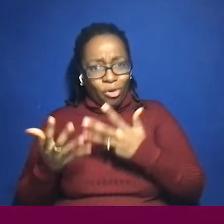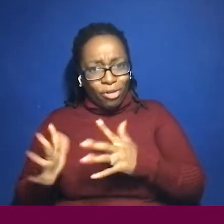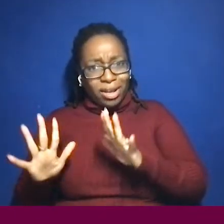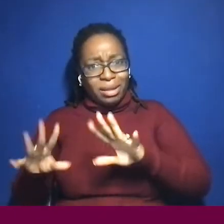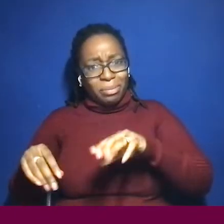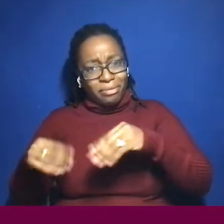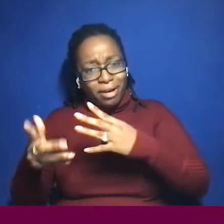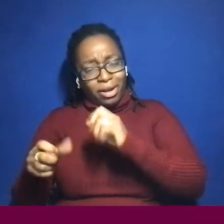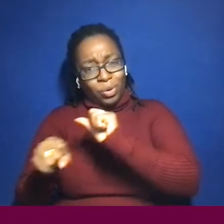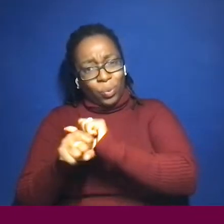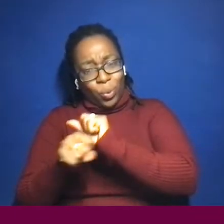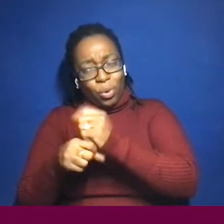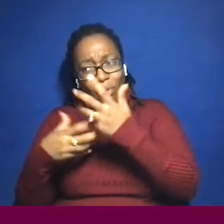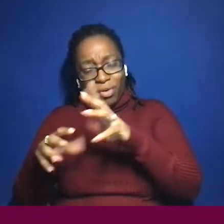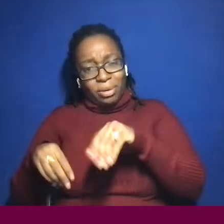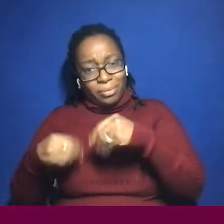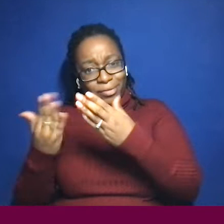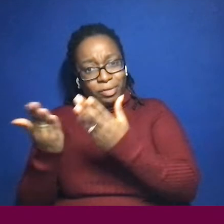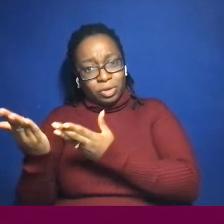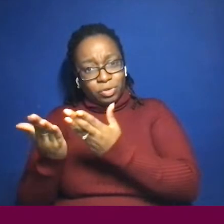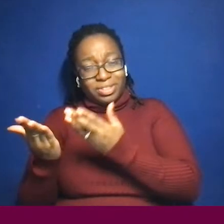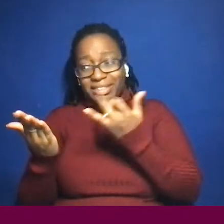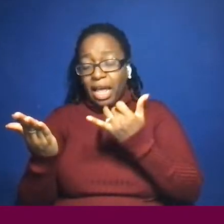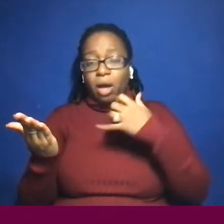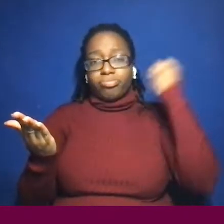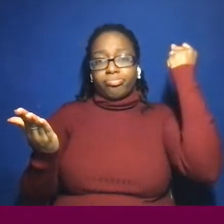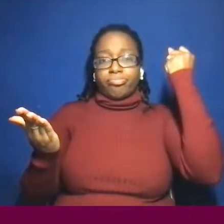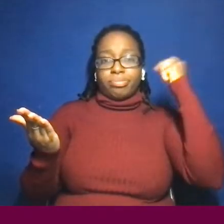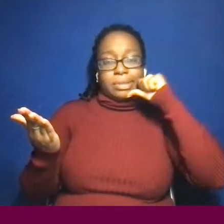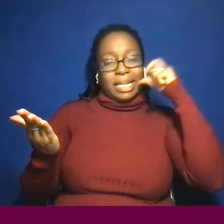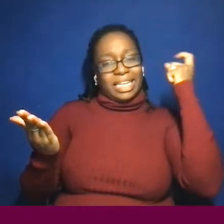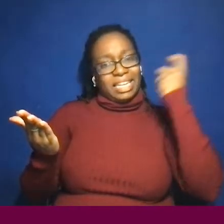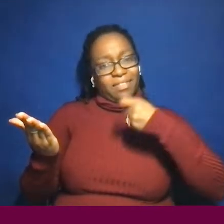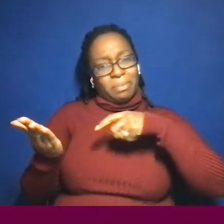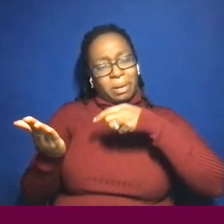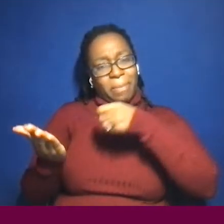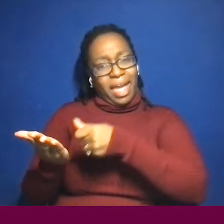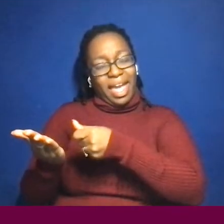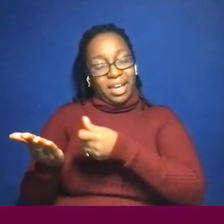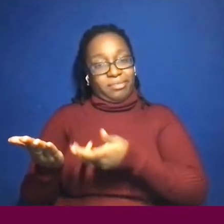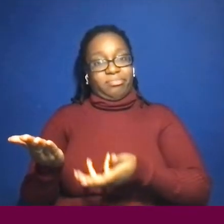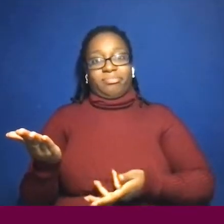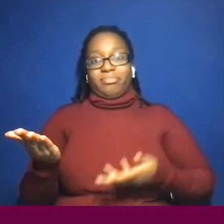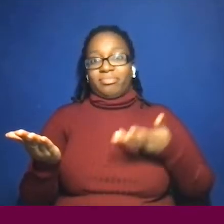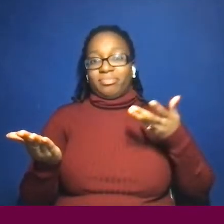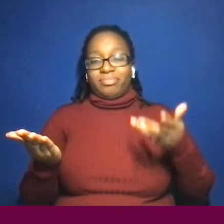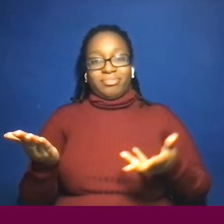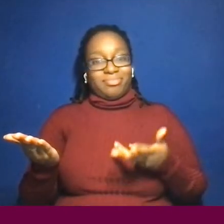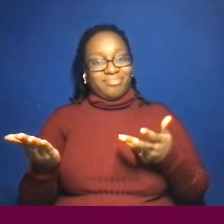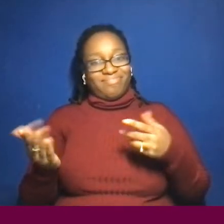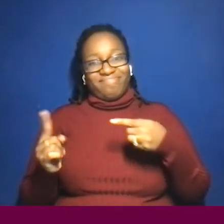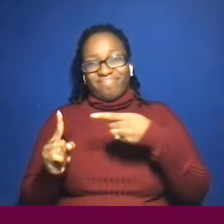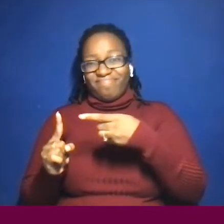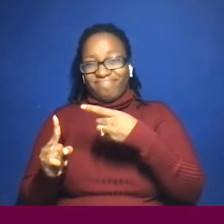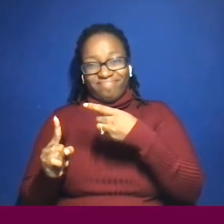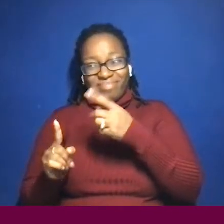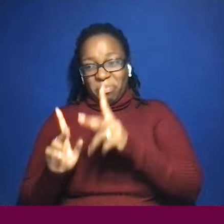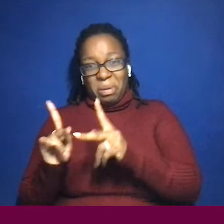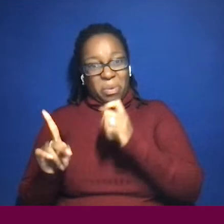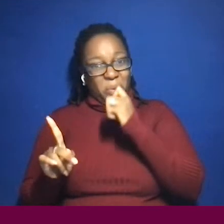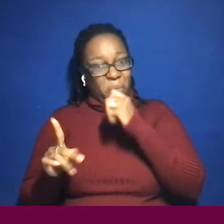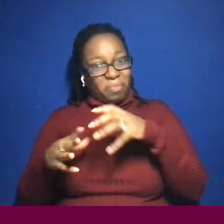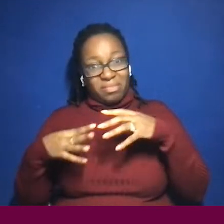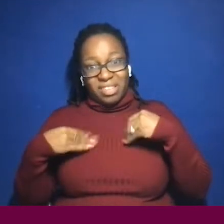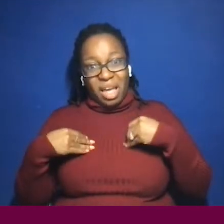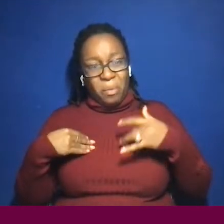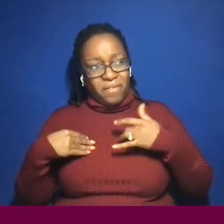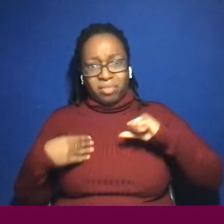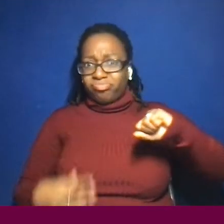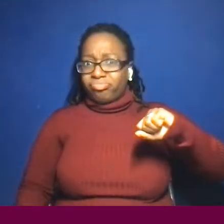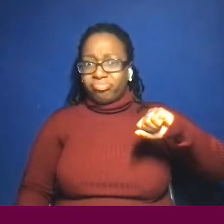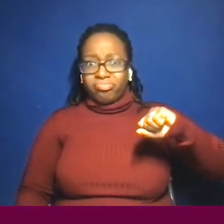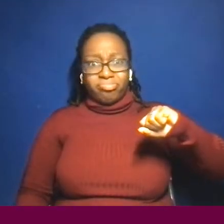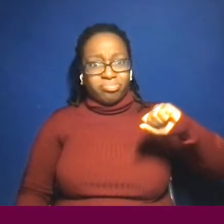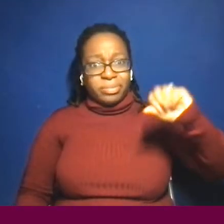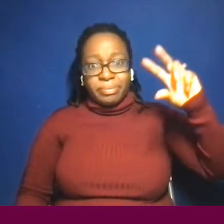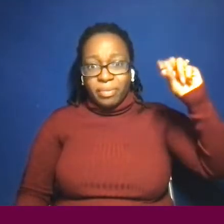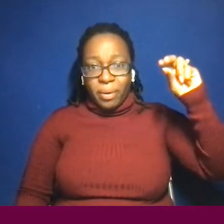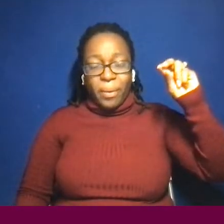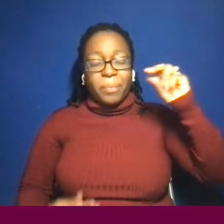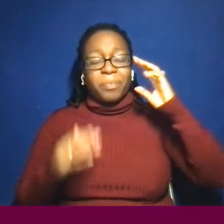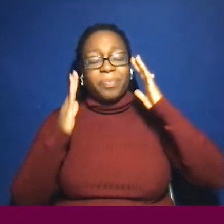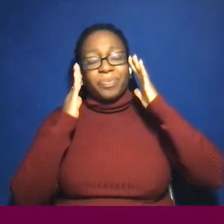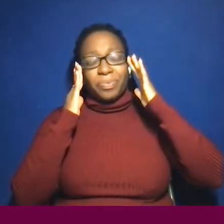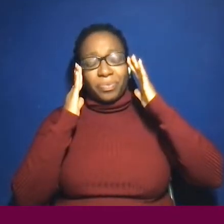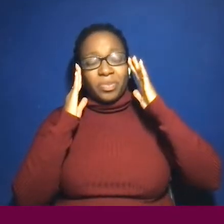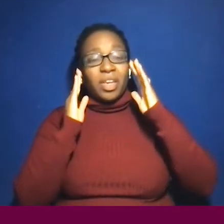done the work, which, as you can imagine, is not really a popular thing to do. And yet, they're